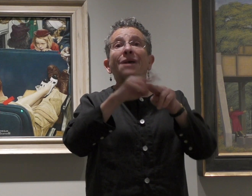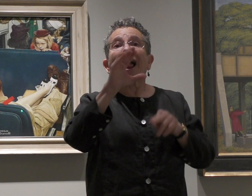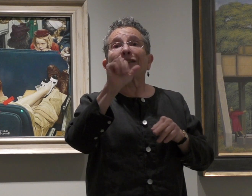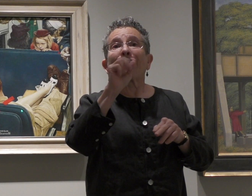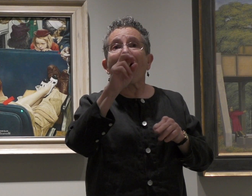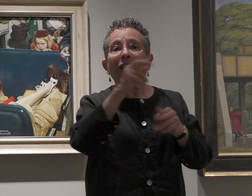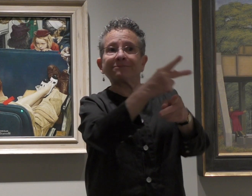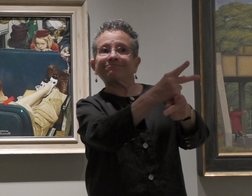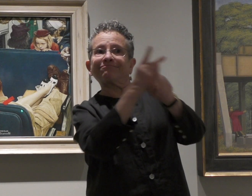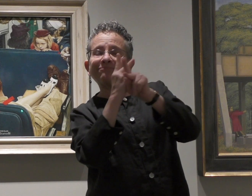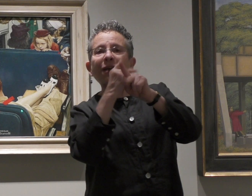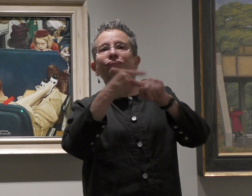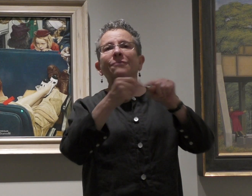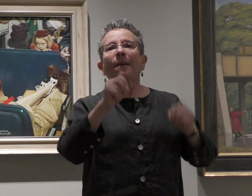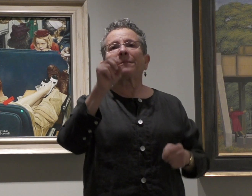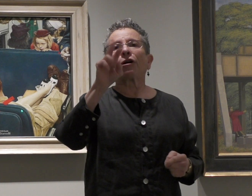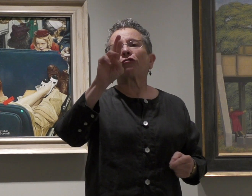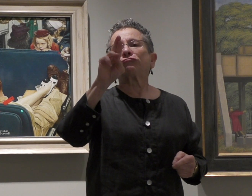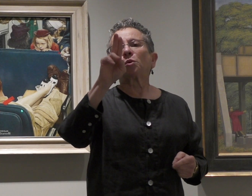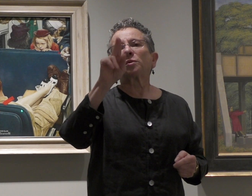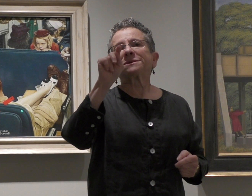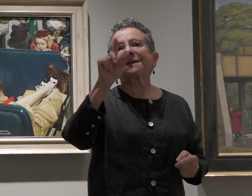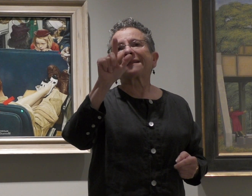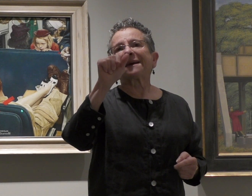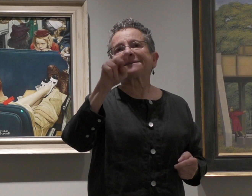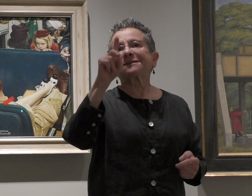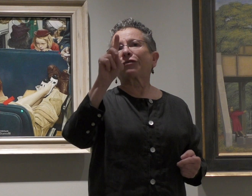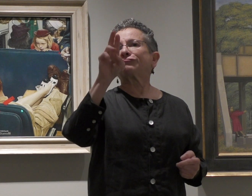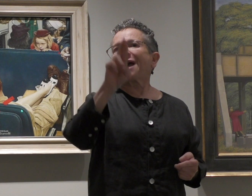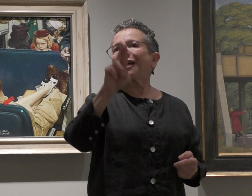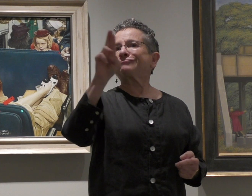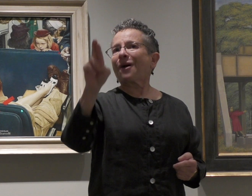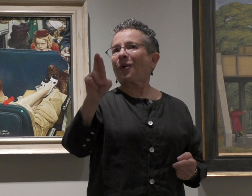He had them pose in a train car that he had borrowed from the Rutland (VT) Railroad.